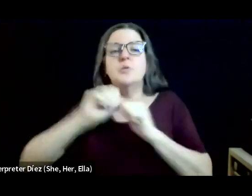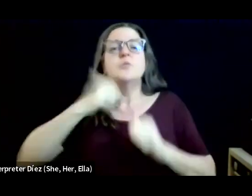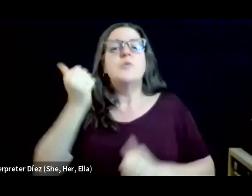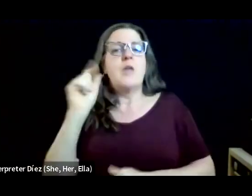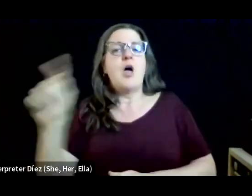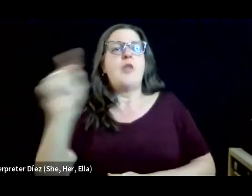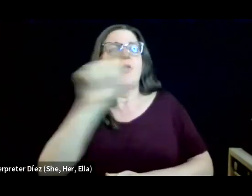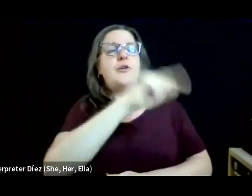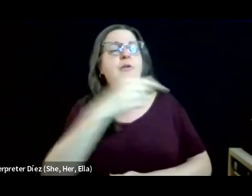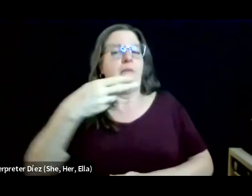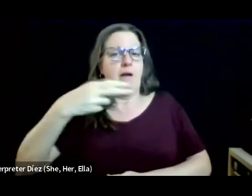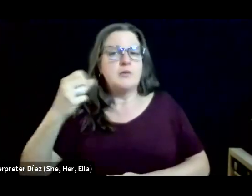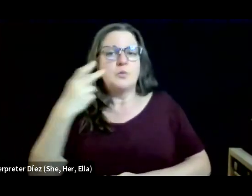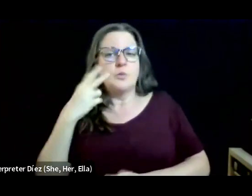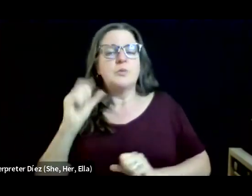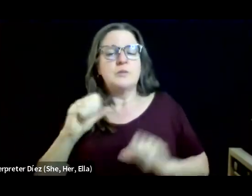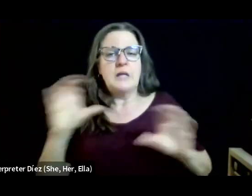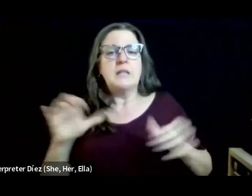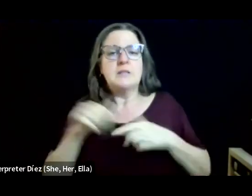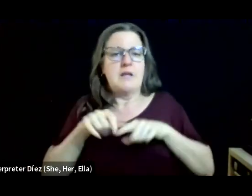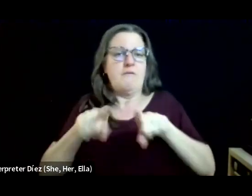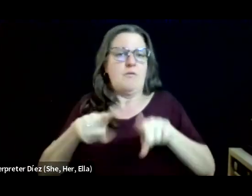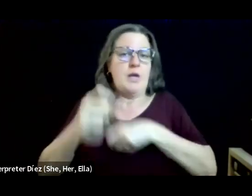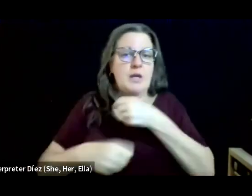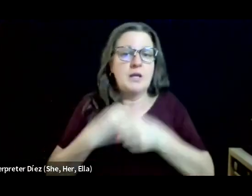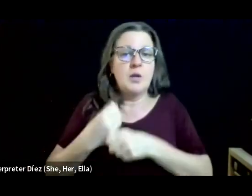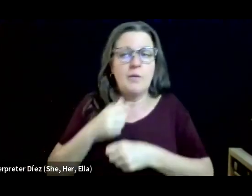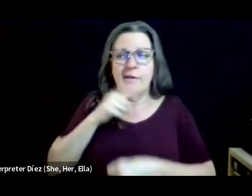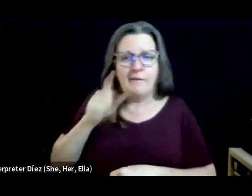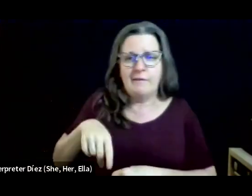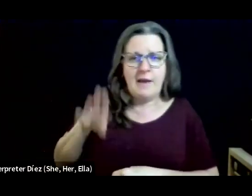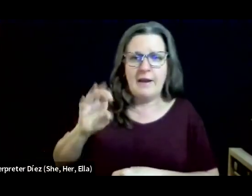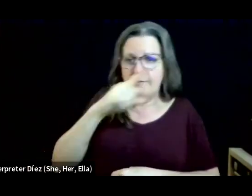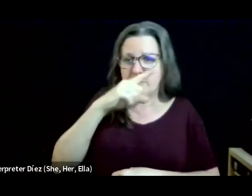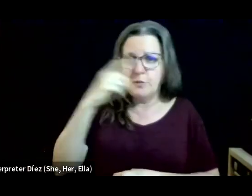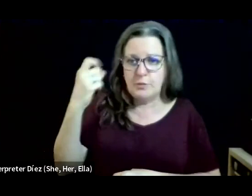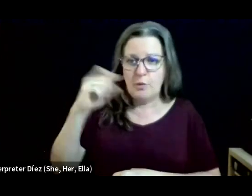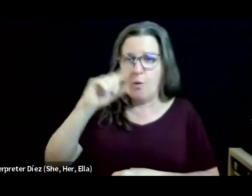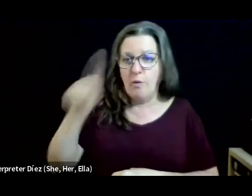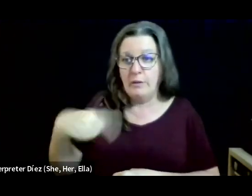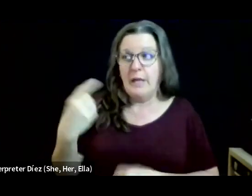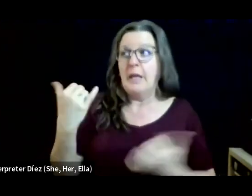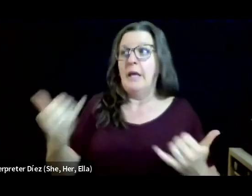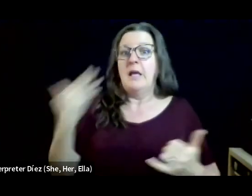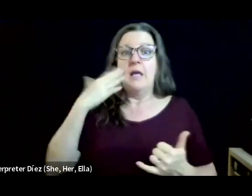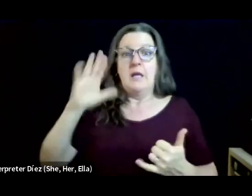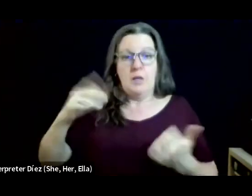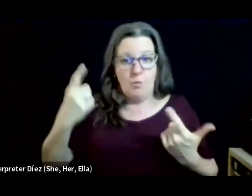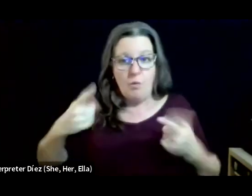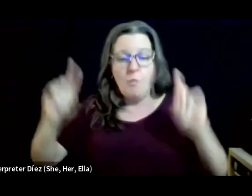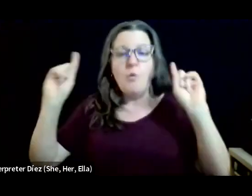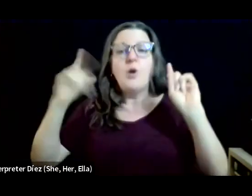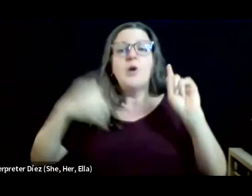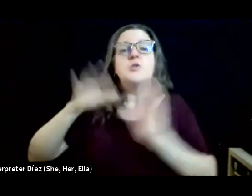if we can do this even during the year, not just during the summer. Now that we know it works and we kind of have the formula down.